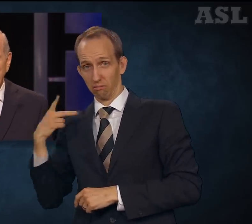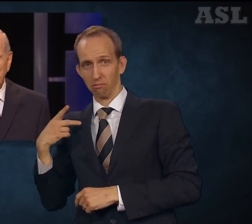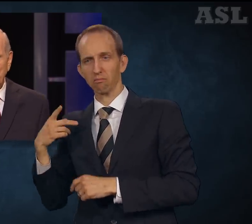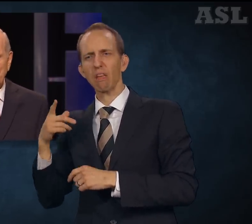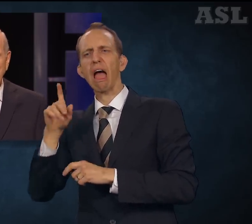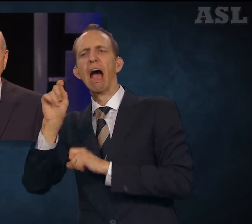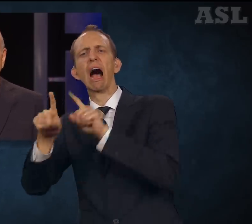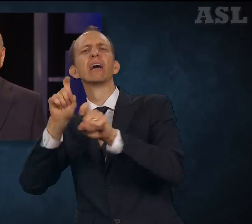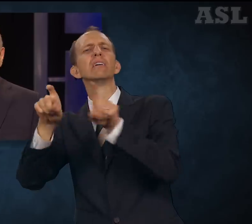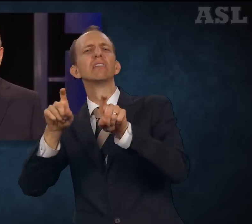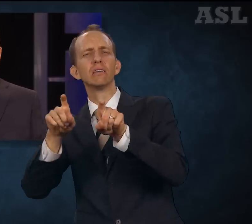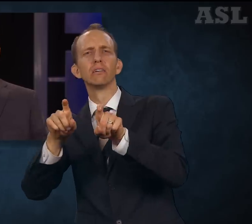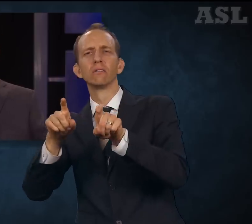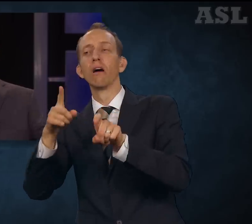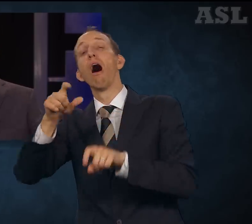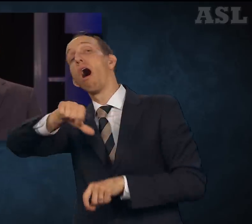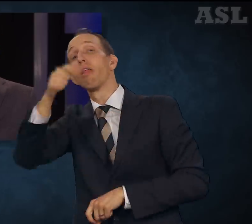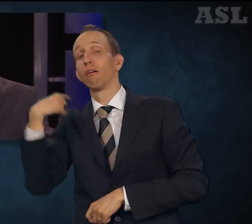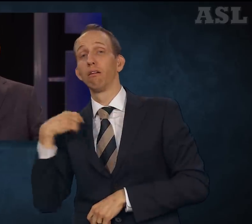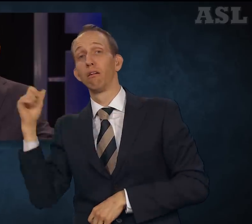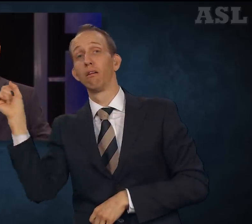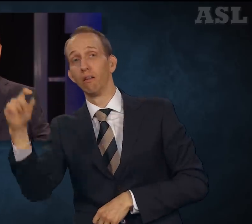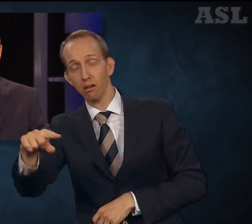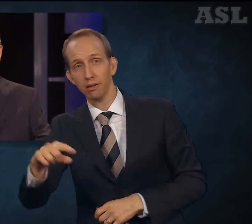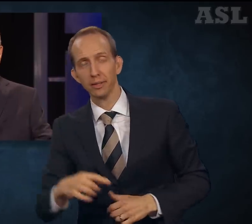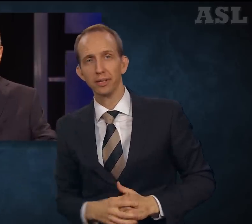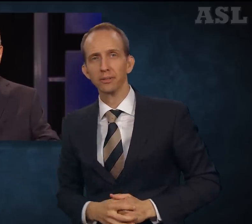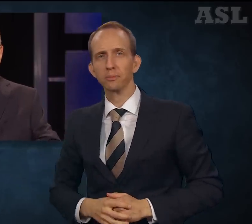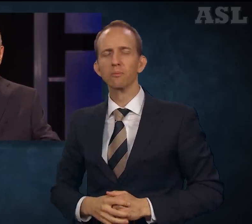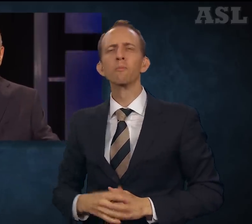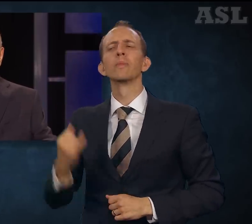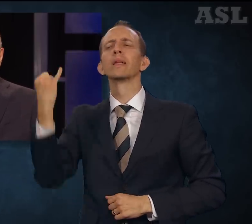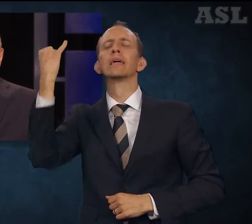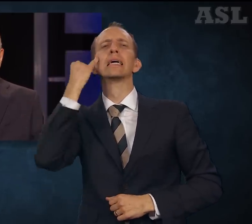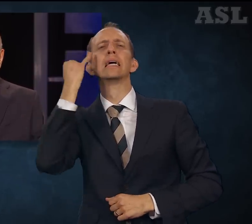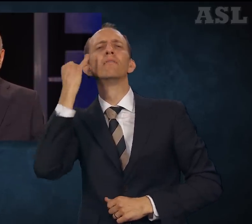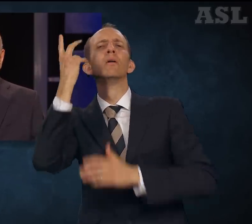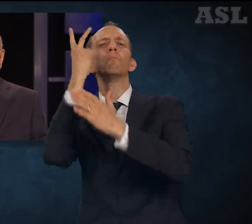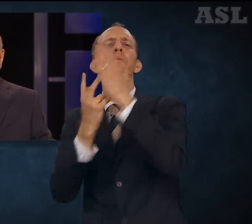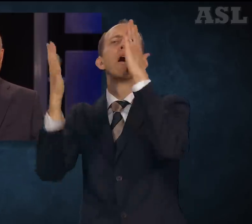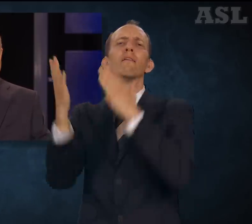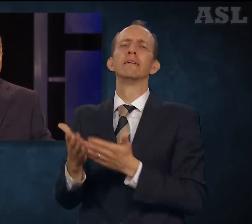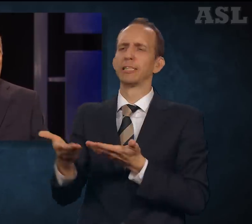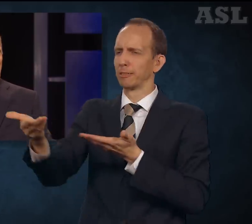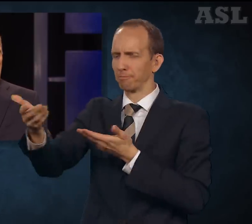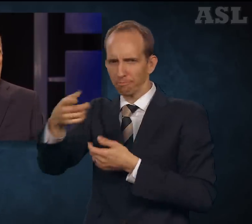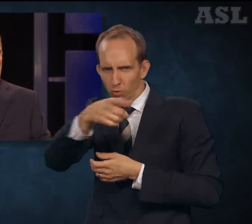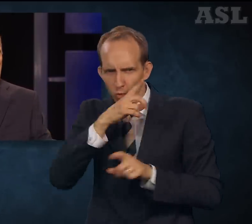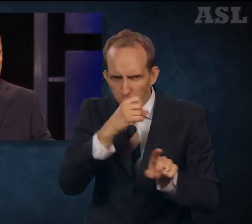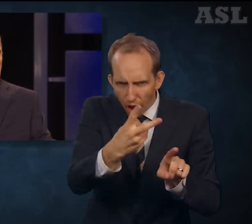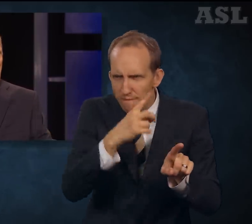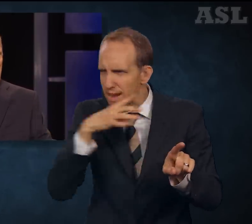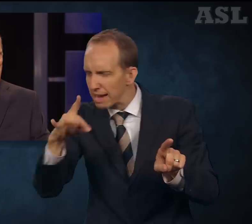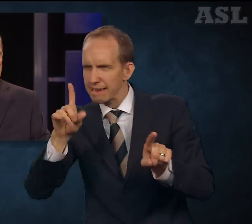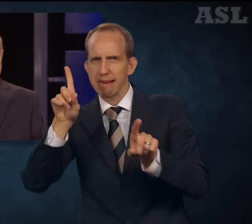ASKED OUR YOUNG FRIENDS.